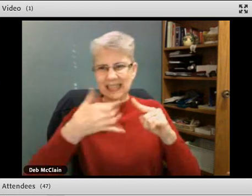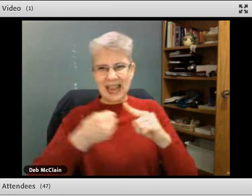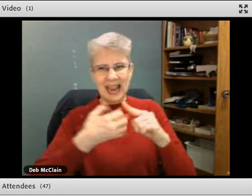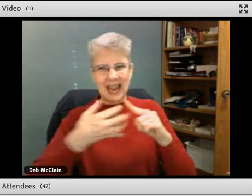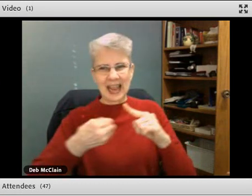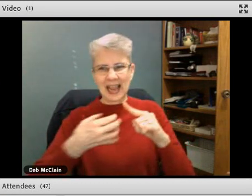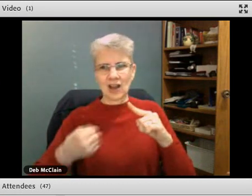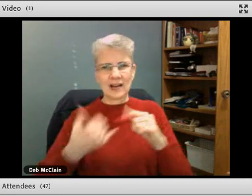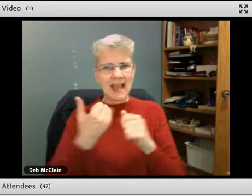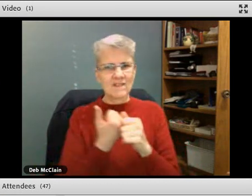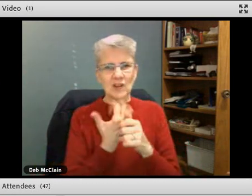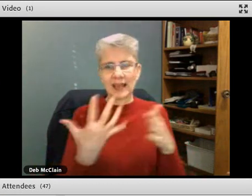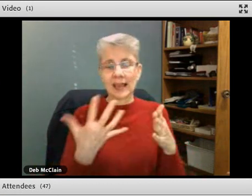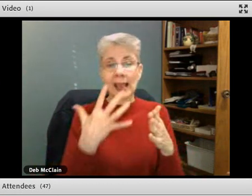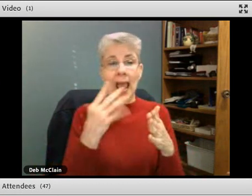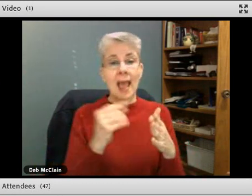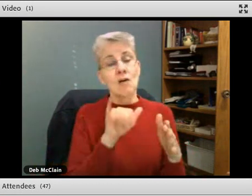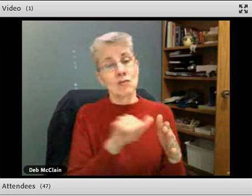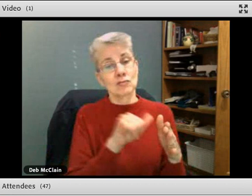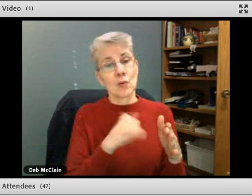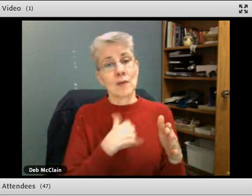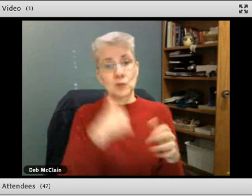MARC record was created for Library of Congress use,